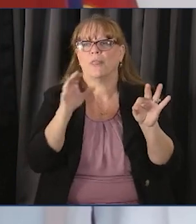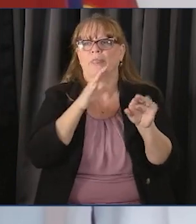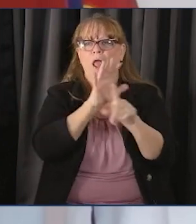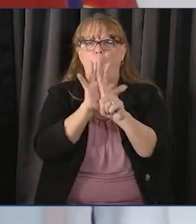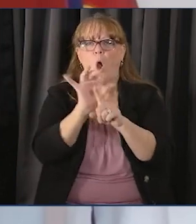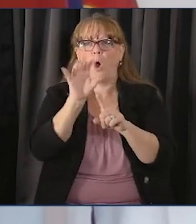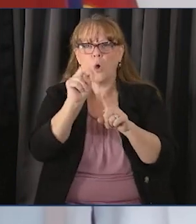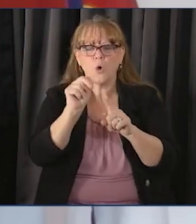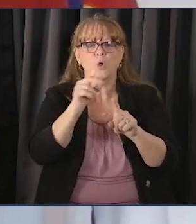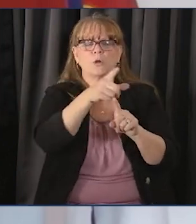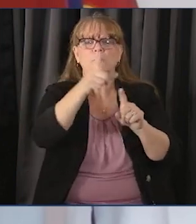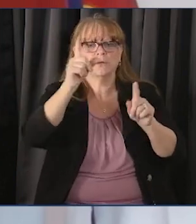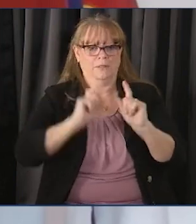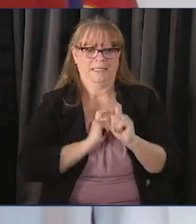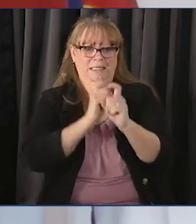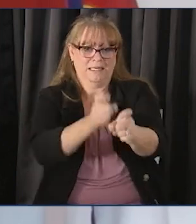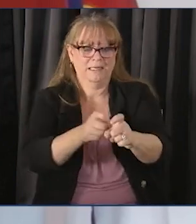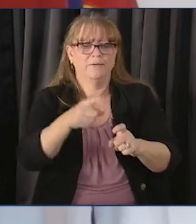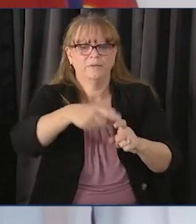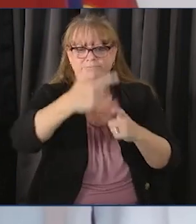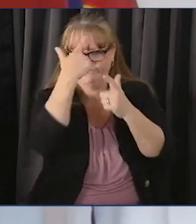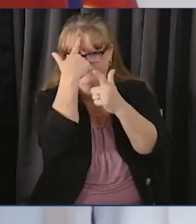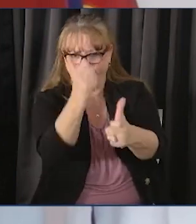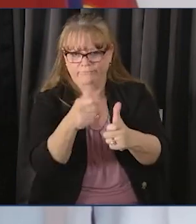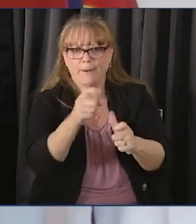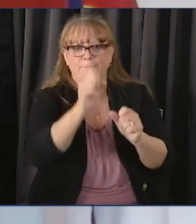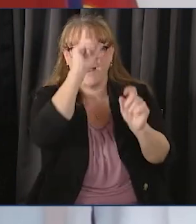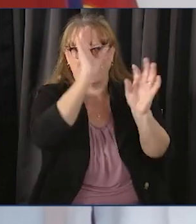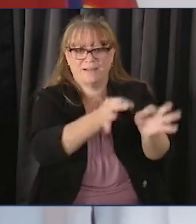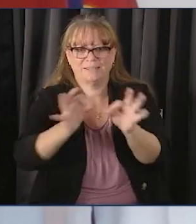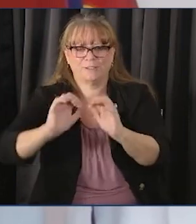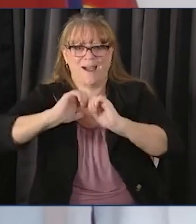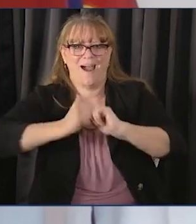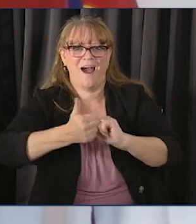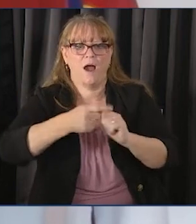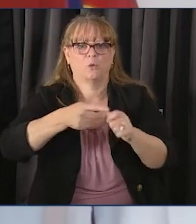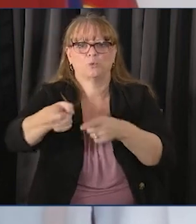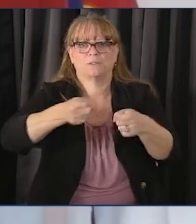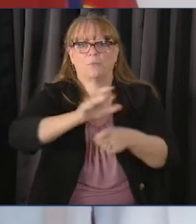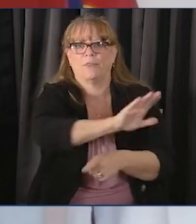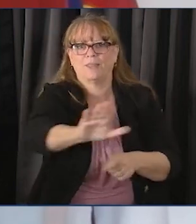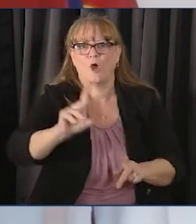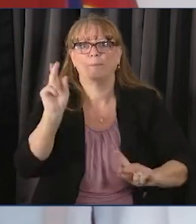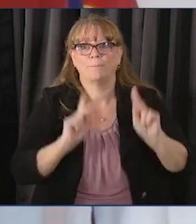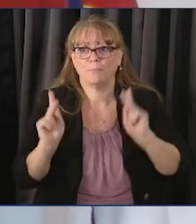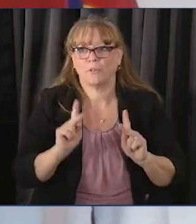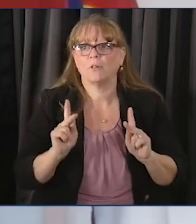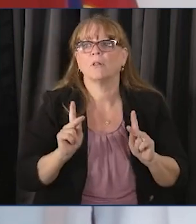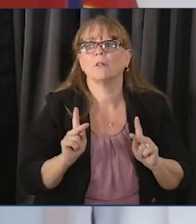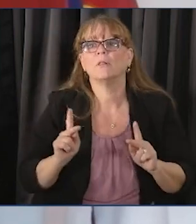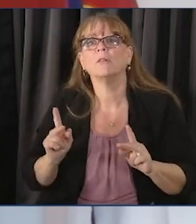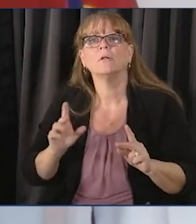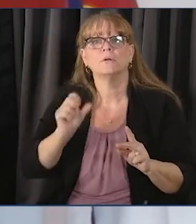We'll be happy to follow up specifically with anything else. But I have had those conversations with regard to Native American students that are enrolled